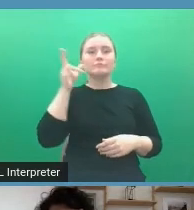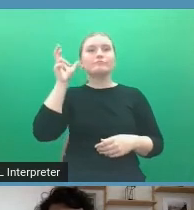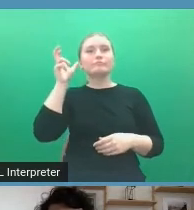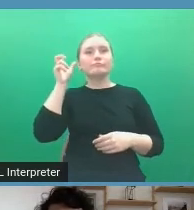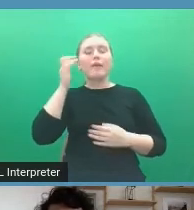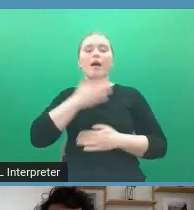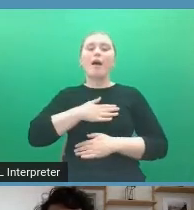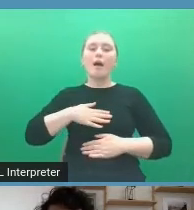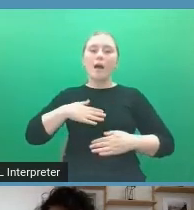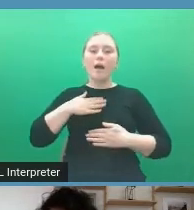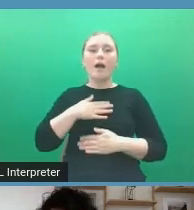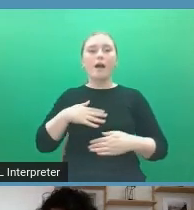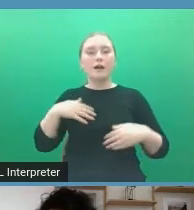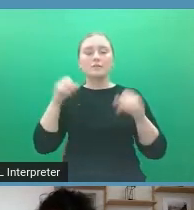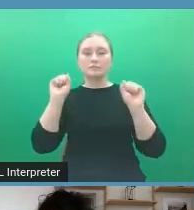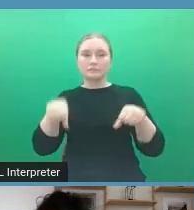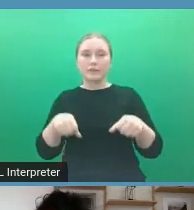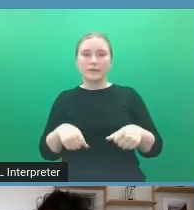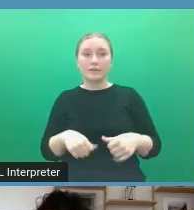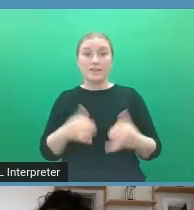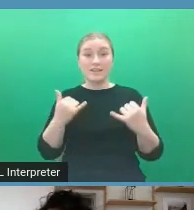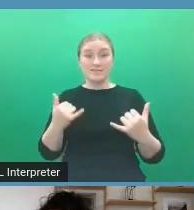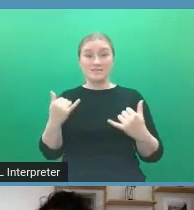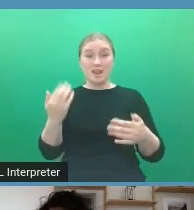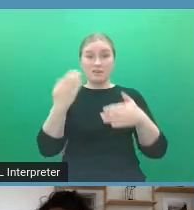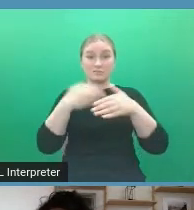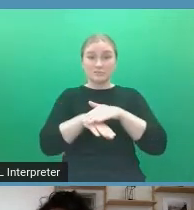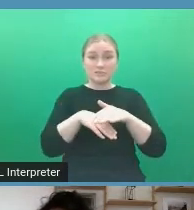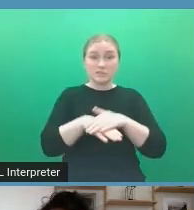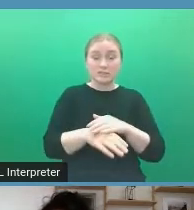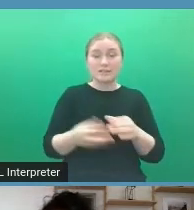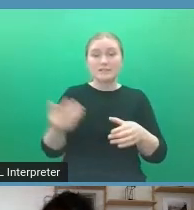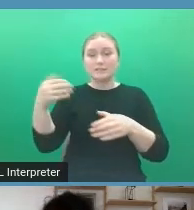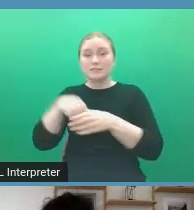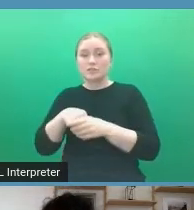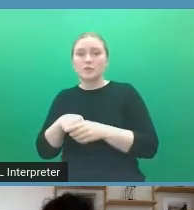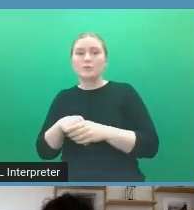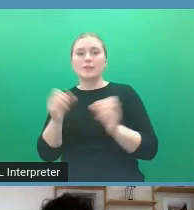facilitating inclusion because everyone's able to do it together, and we're further able to